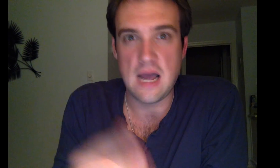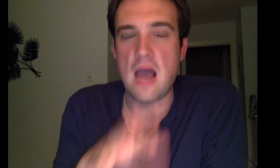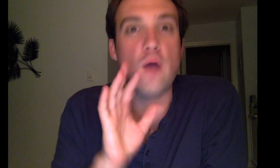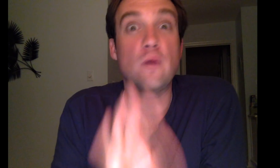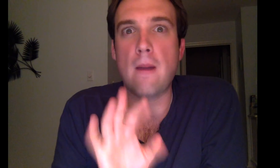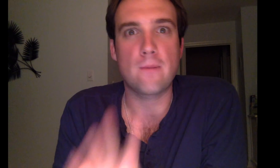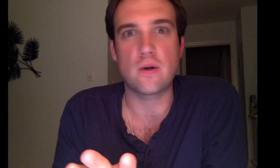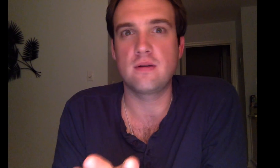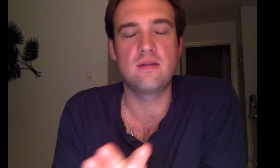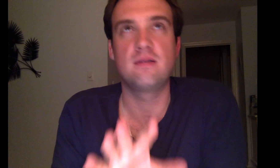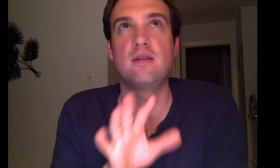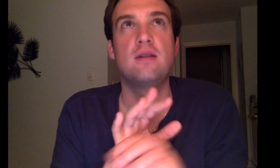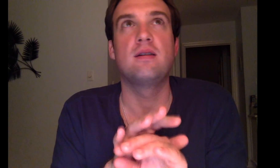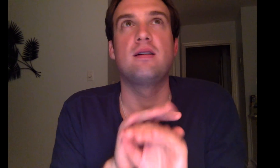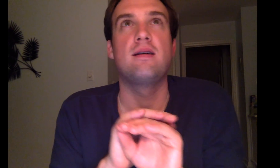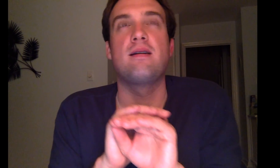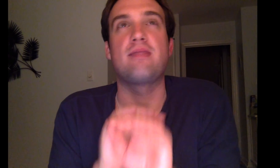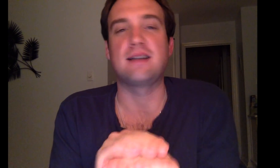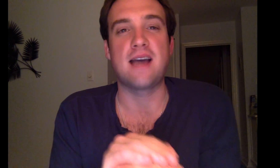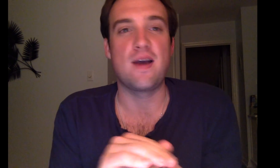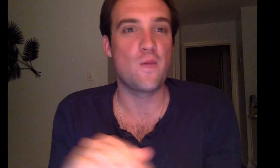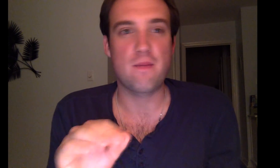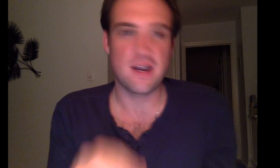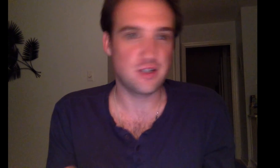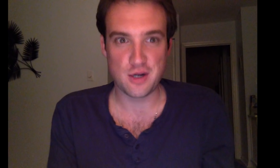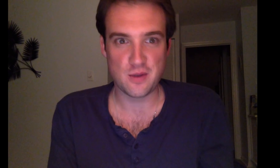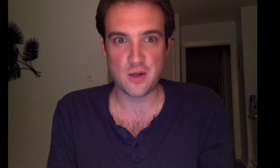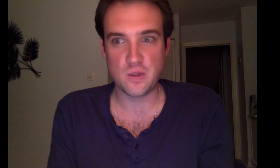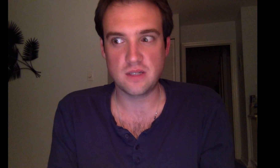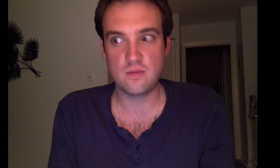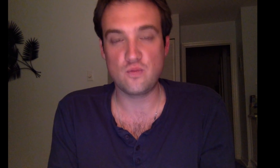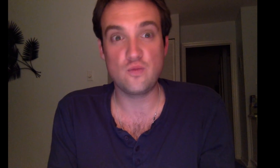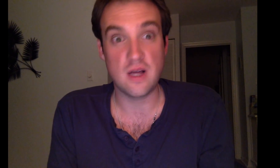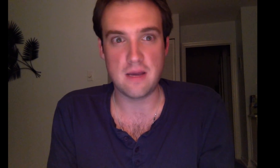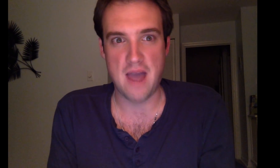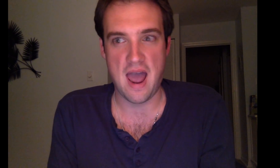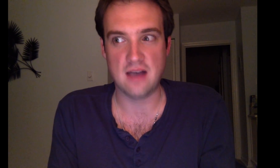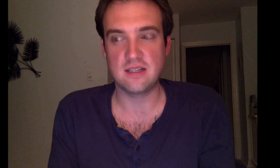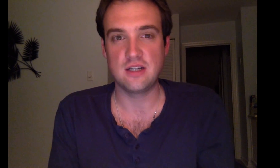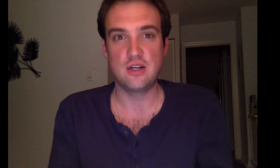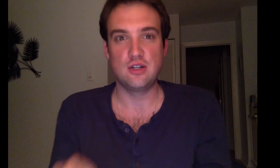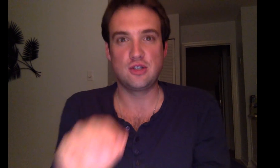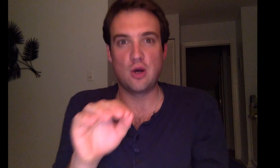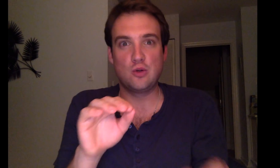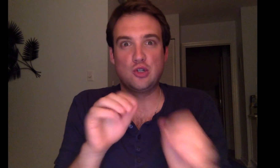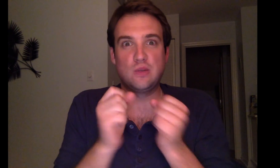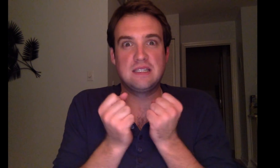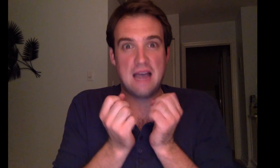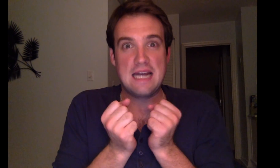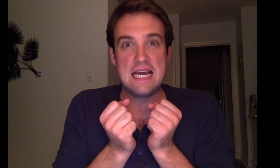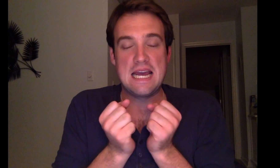And I remember, that day, when my interpreter was really mad, so she was signing,